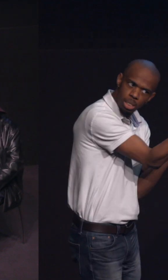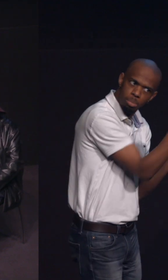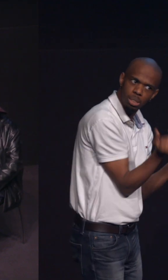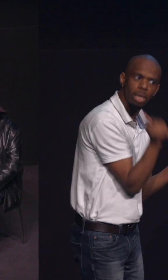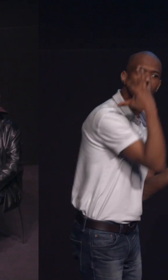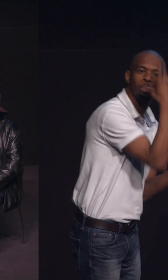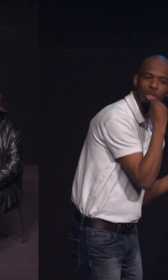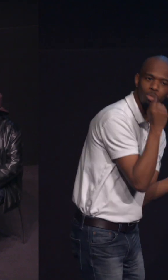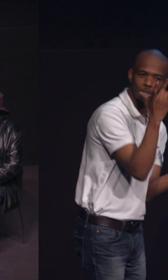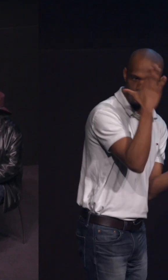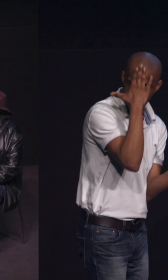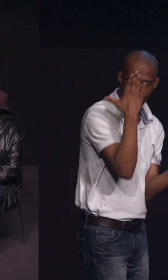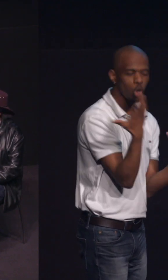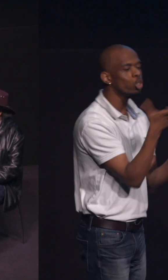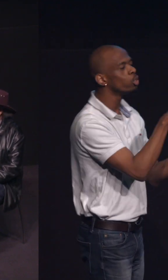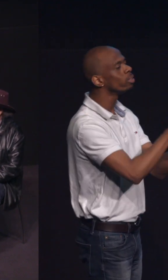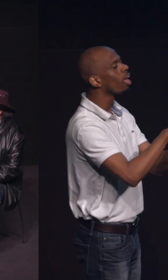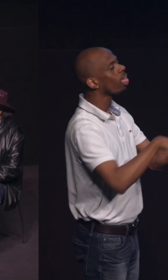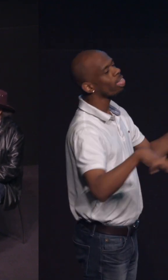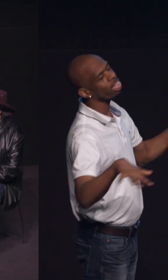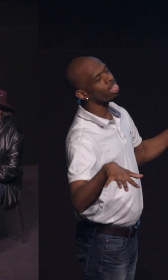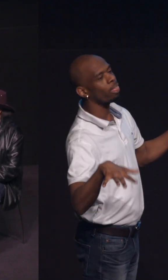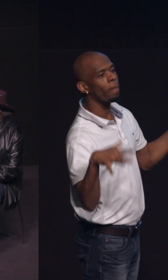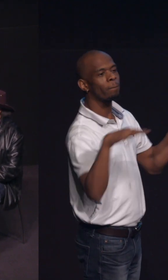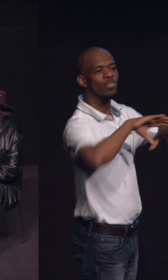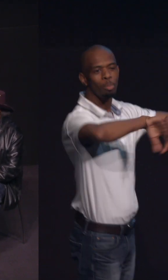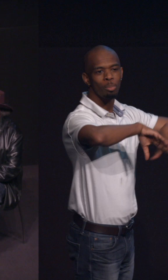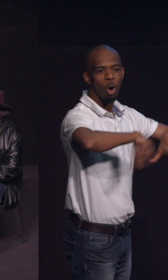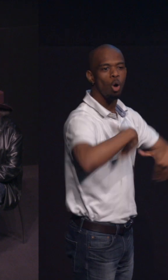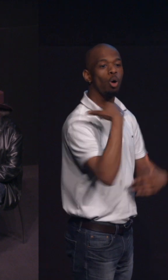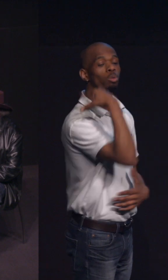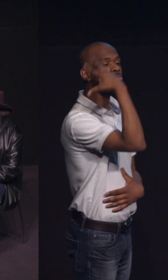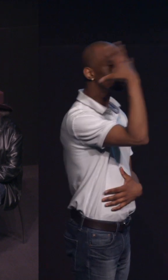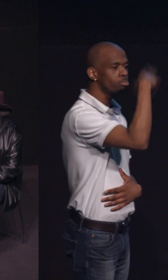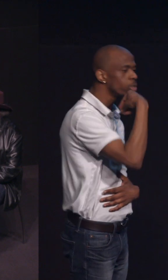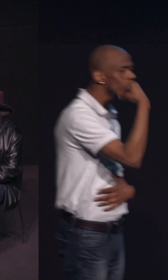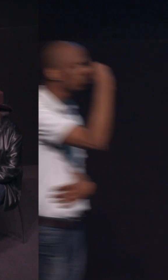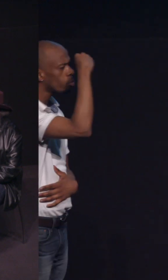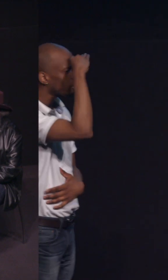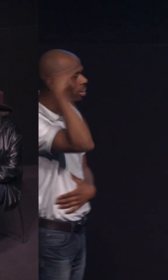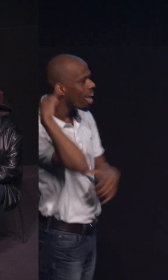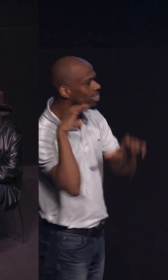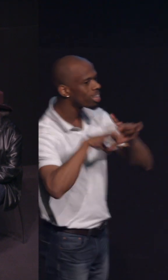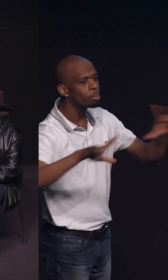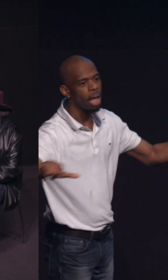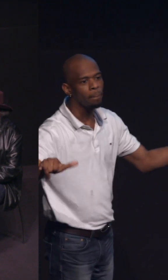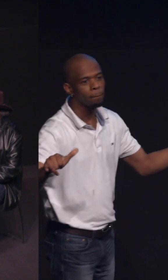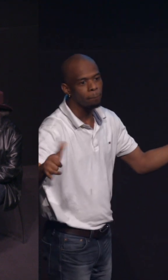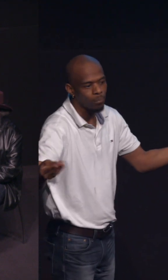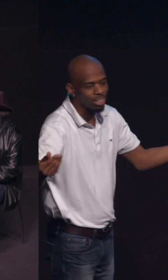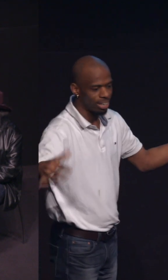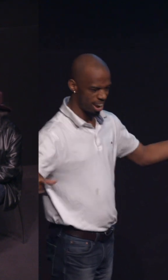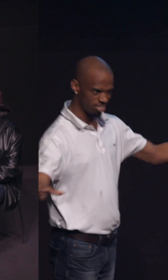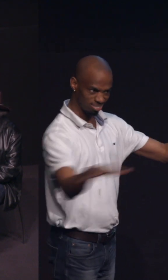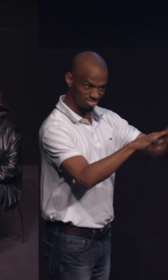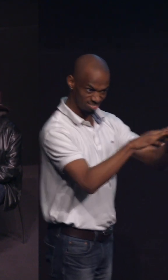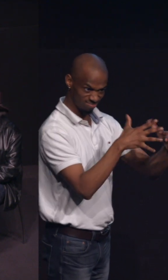you'll sit in the pool, and be Black and beautiful on land. That is our scene. Kanchan: I know. I was there.